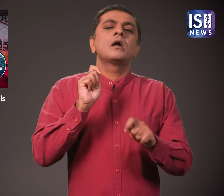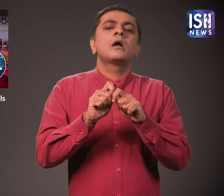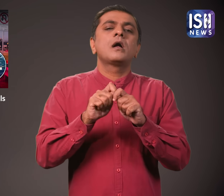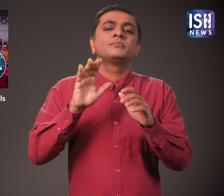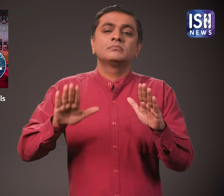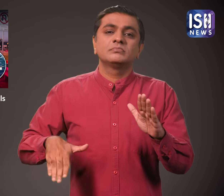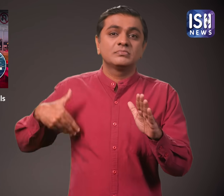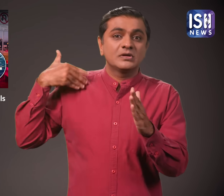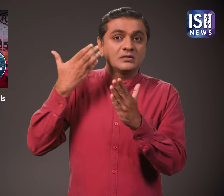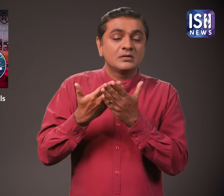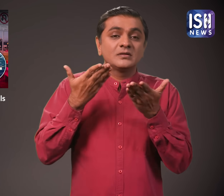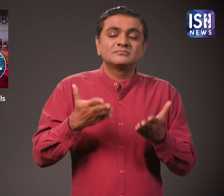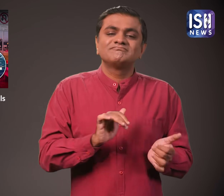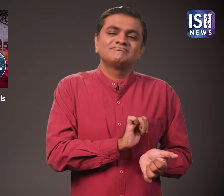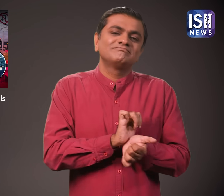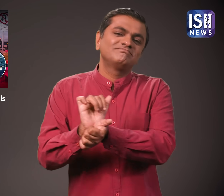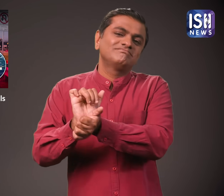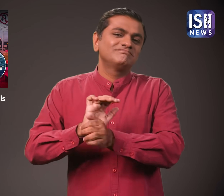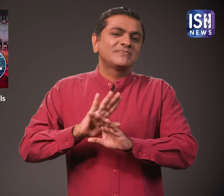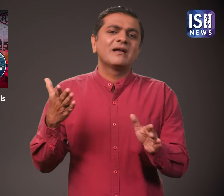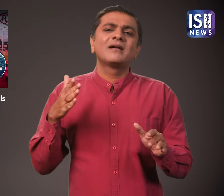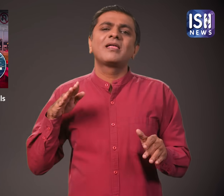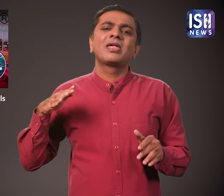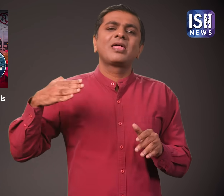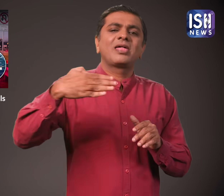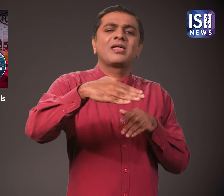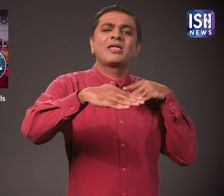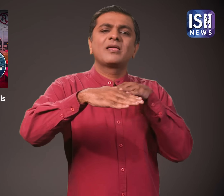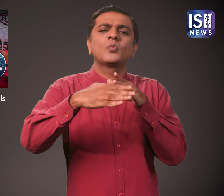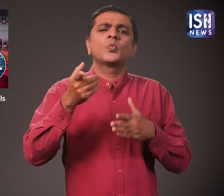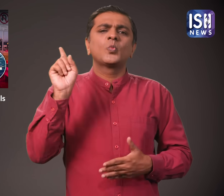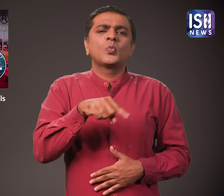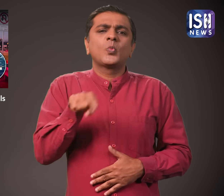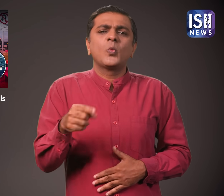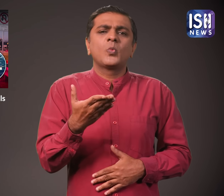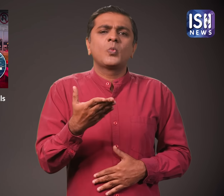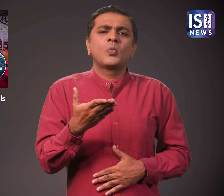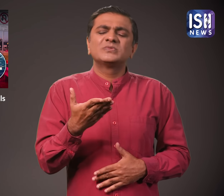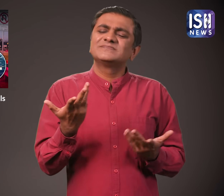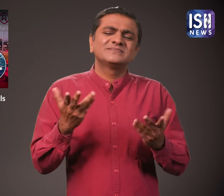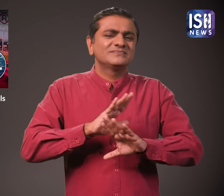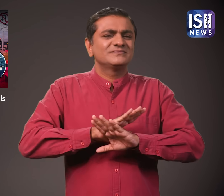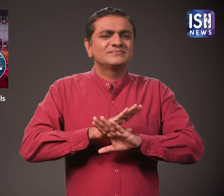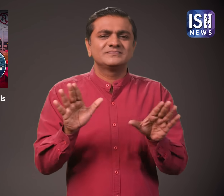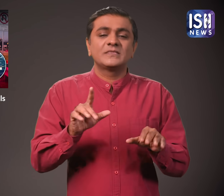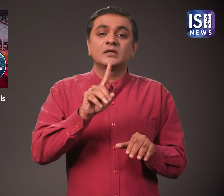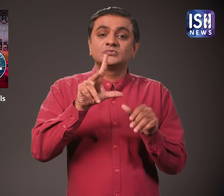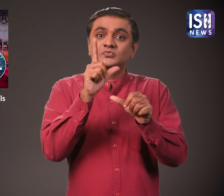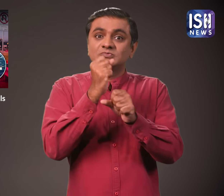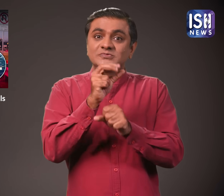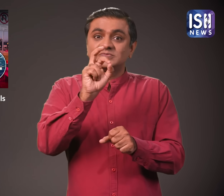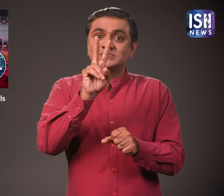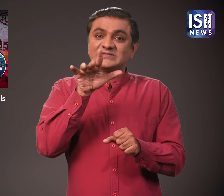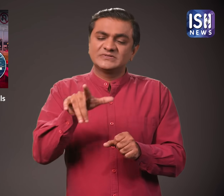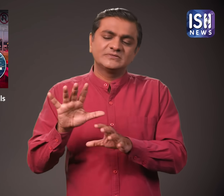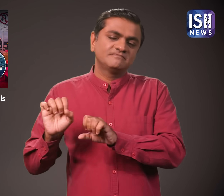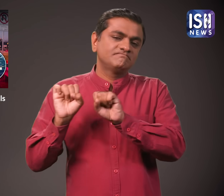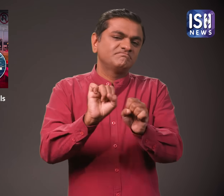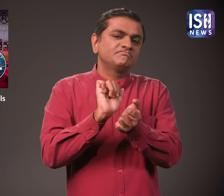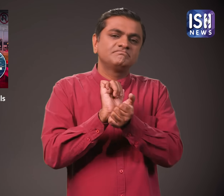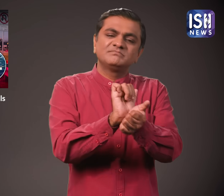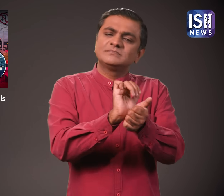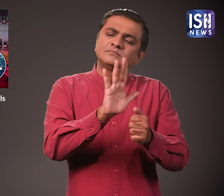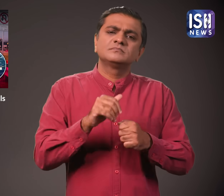He continued working until he was arrested on 18th August 2025, for making an illegal U-turn.